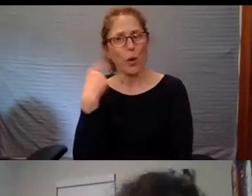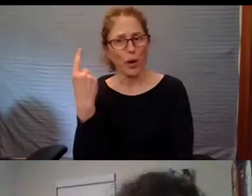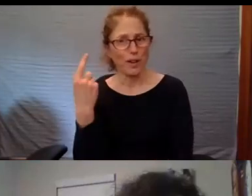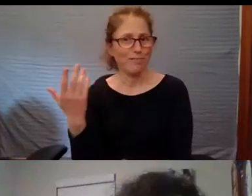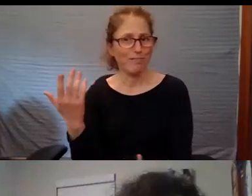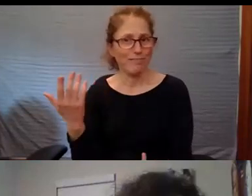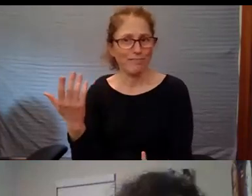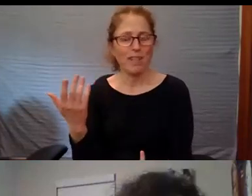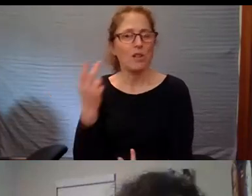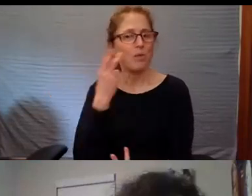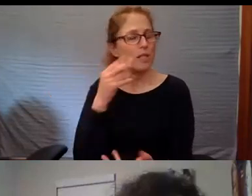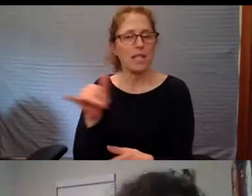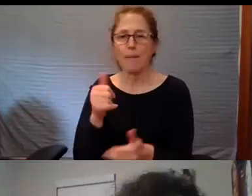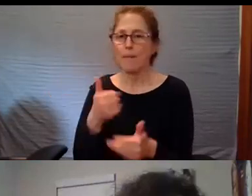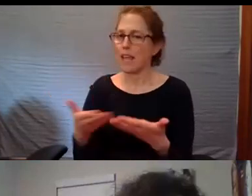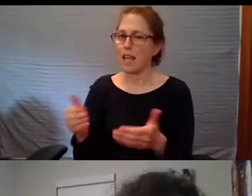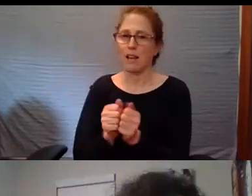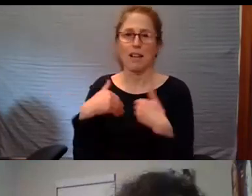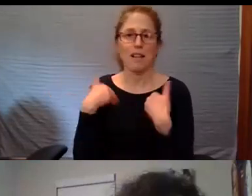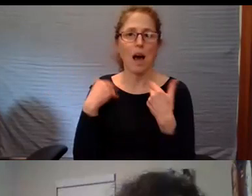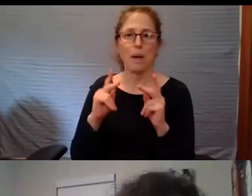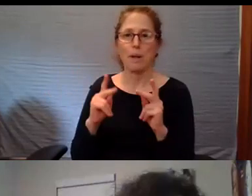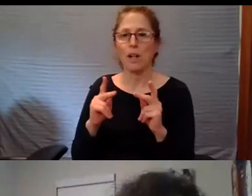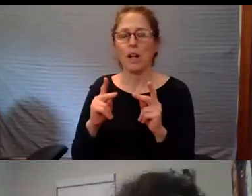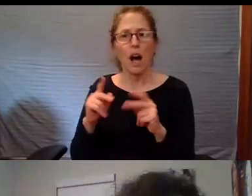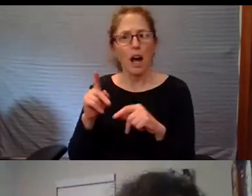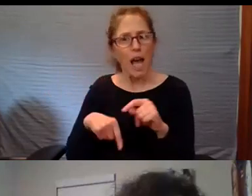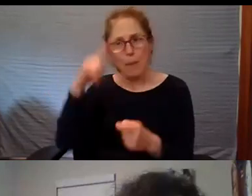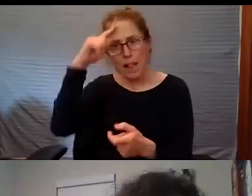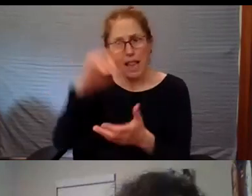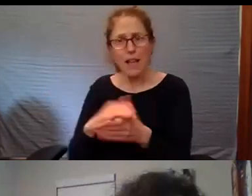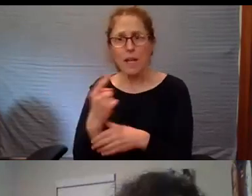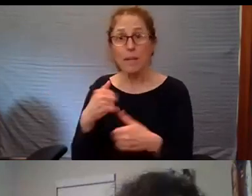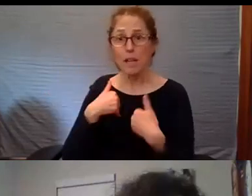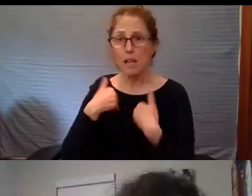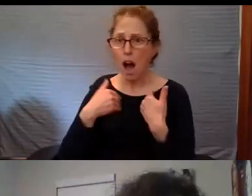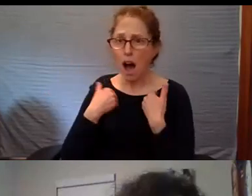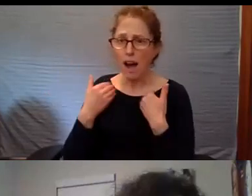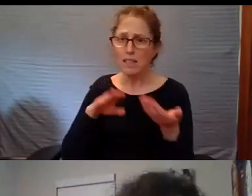So we do the same people with young people. I don't believe someone this age had COVID and died from it.